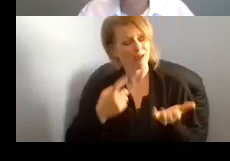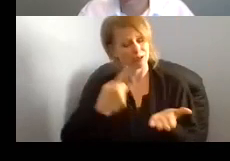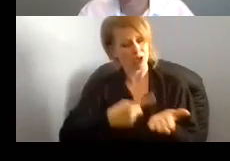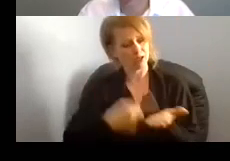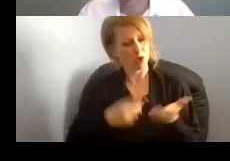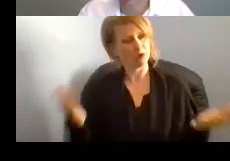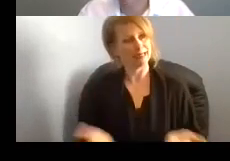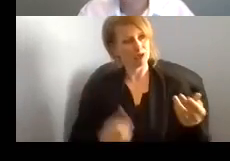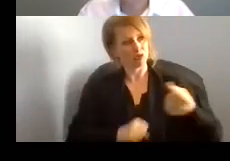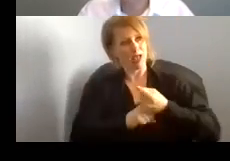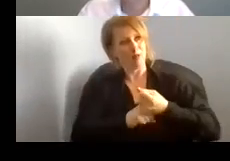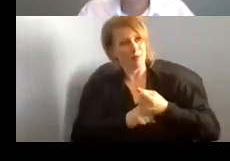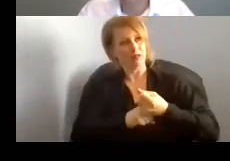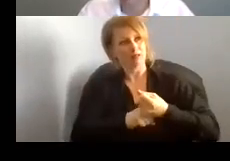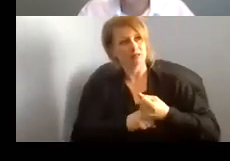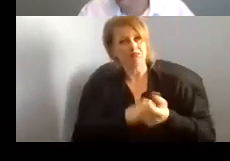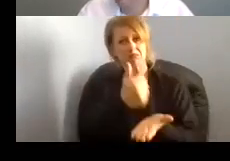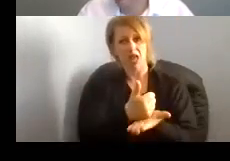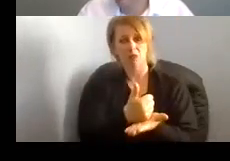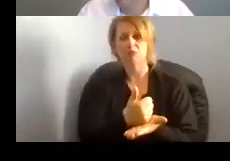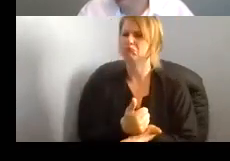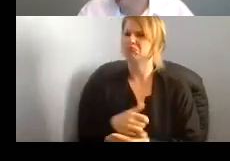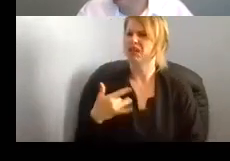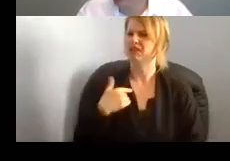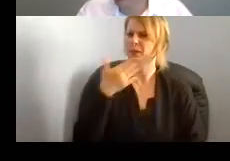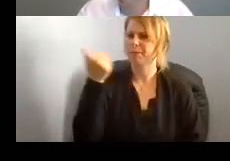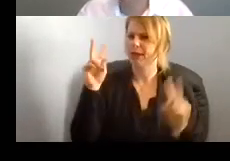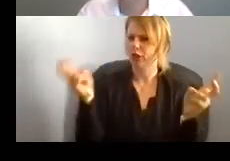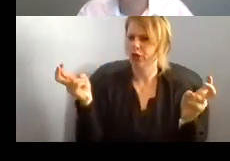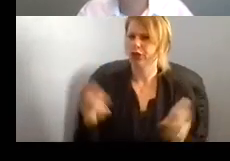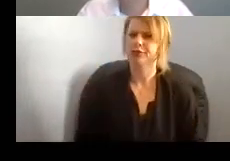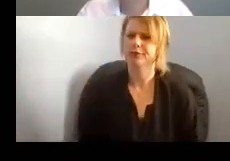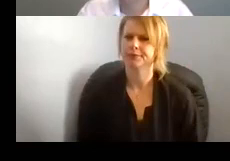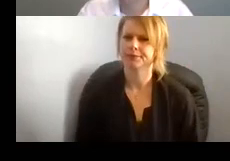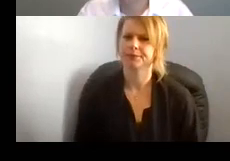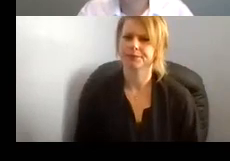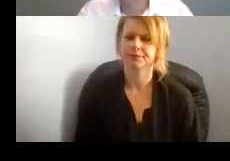each other, I think that was more likely to be something that school